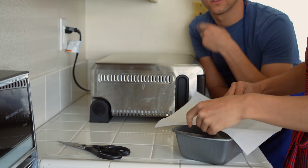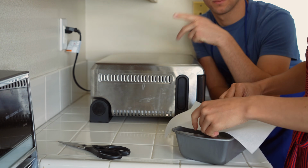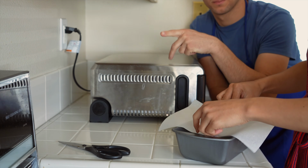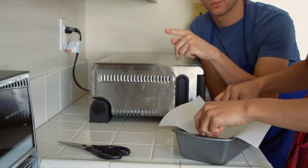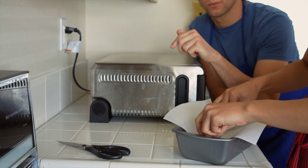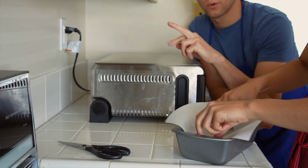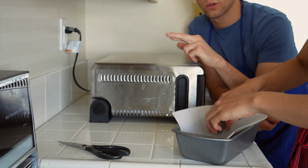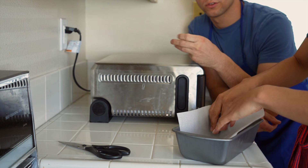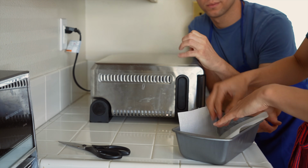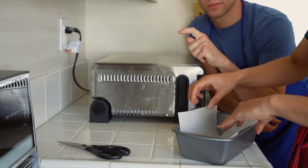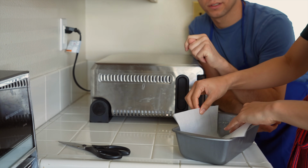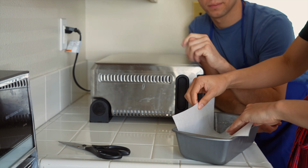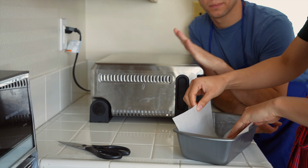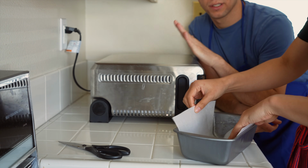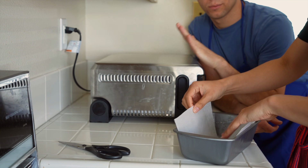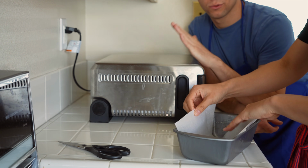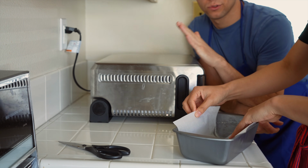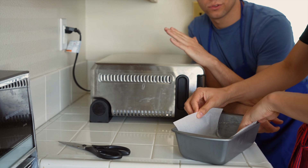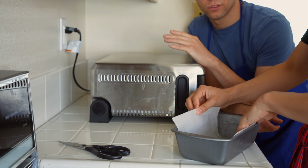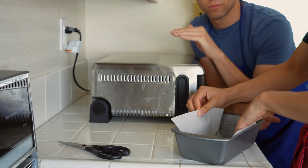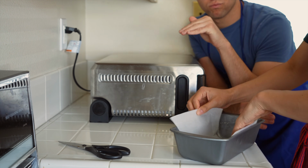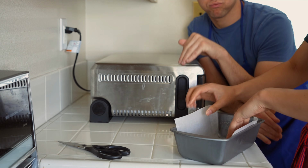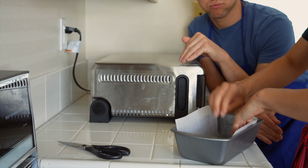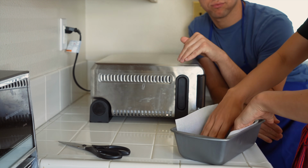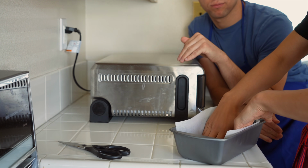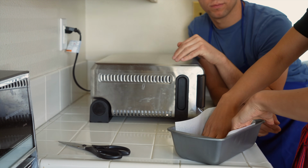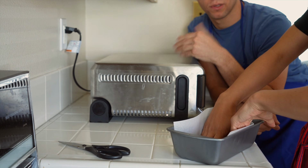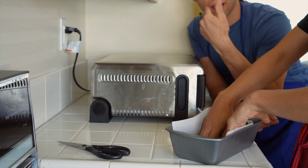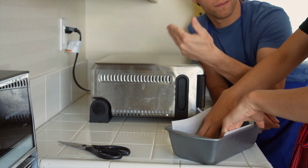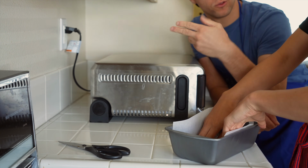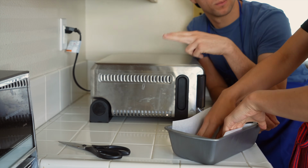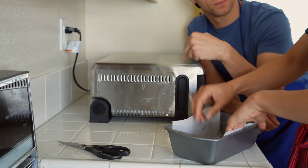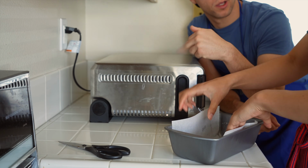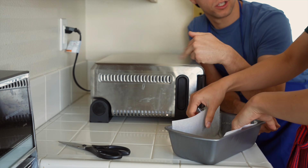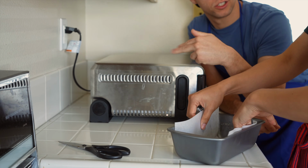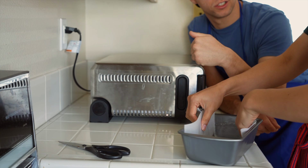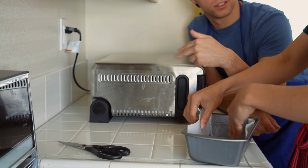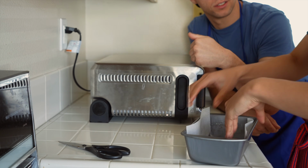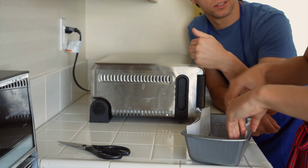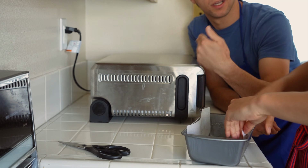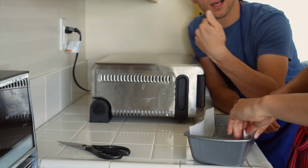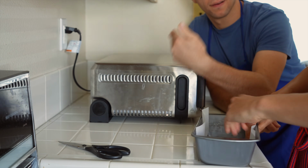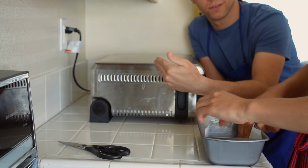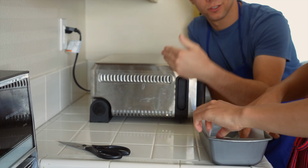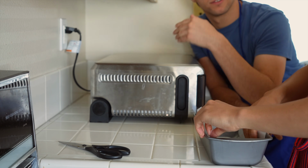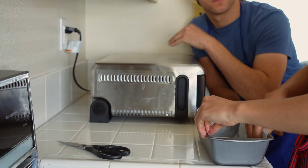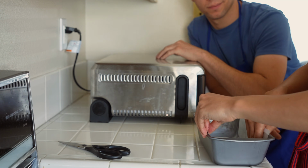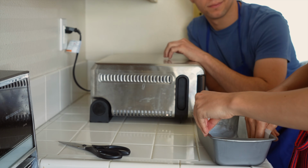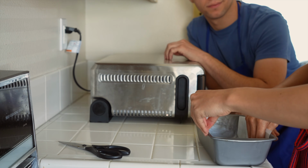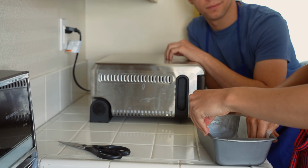parchment paper on top of buttered pan